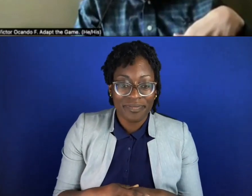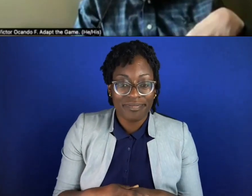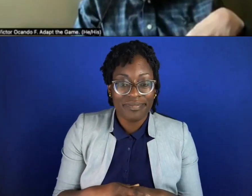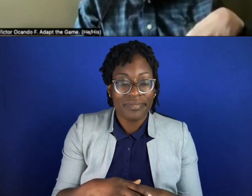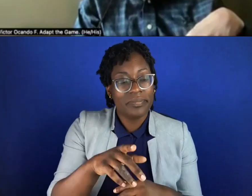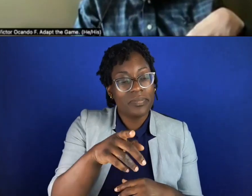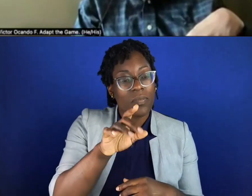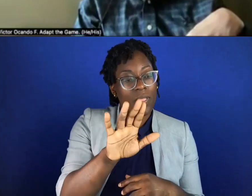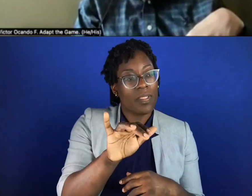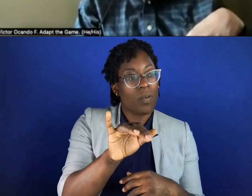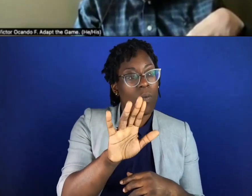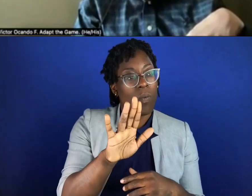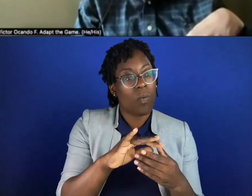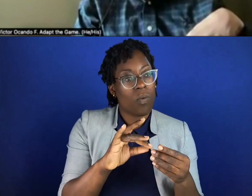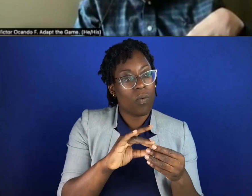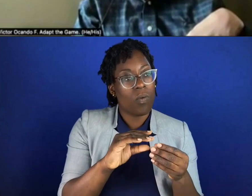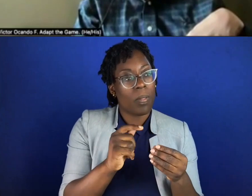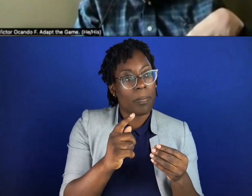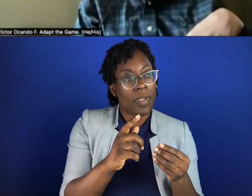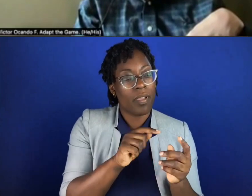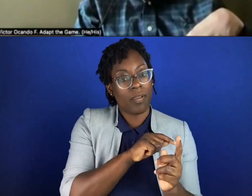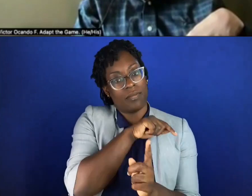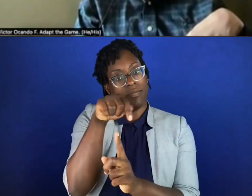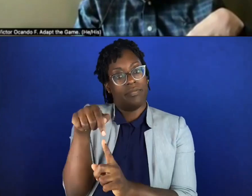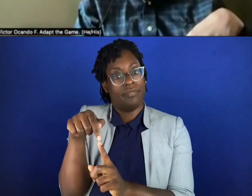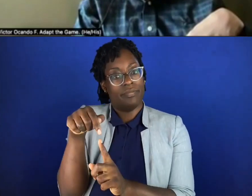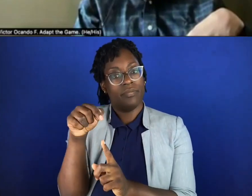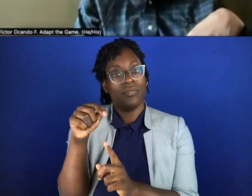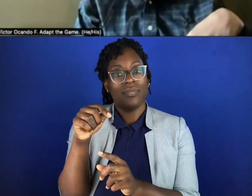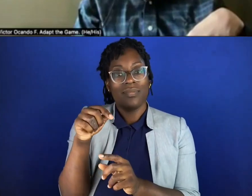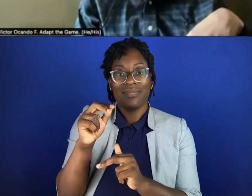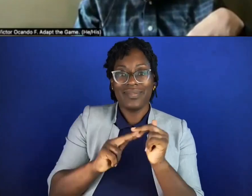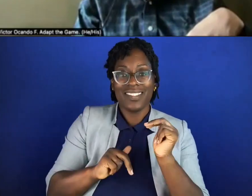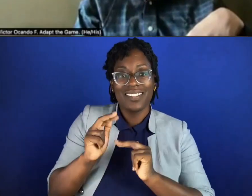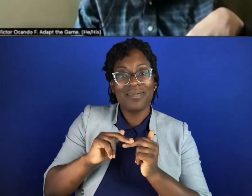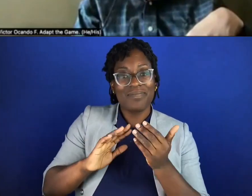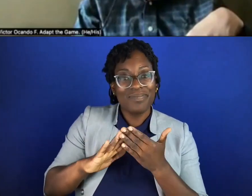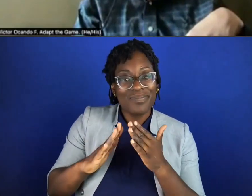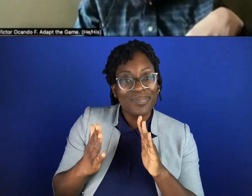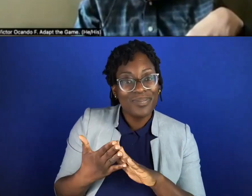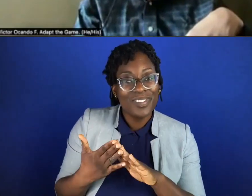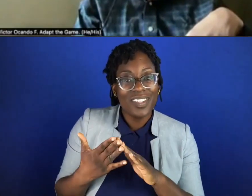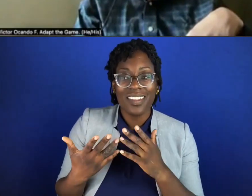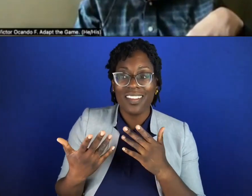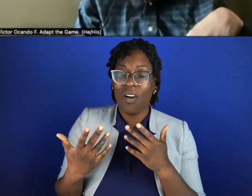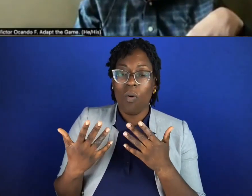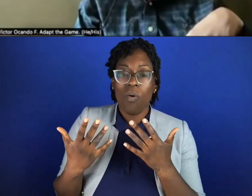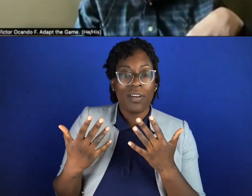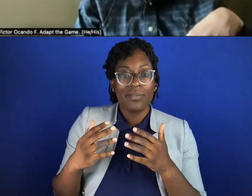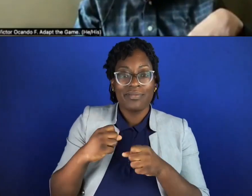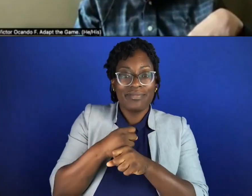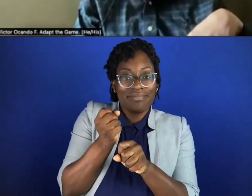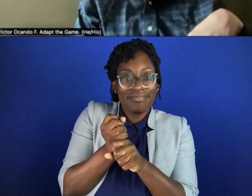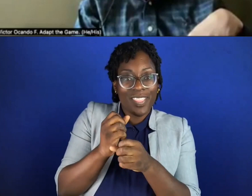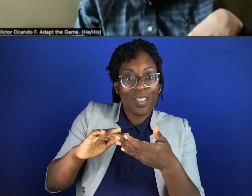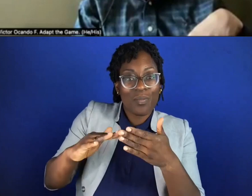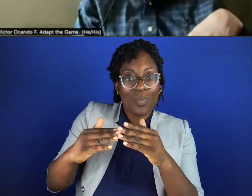That goes back to help make a community for someone or at least make it stronger I think